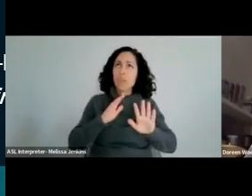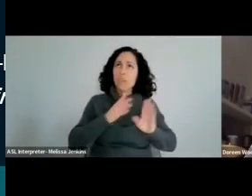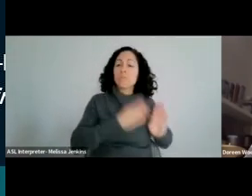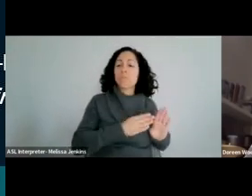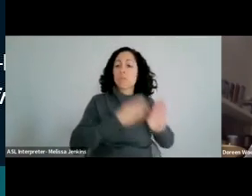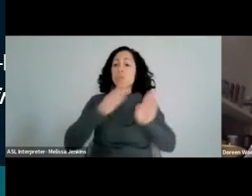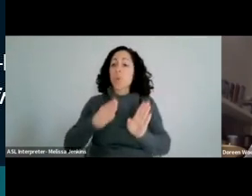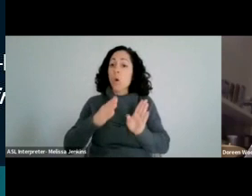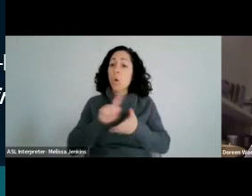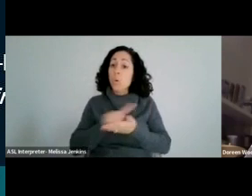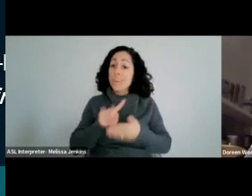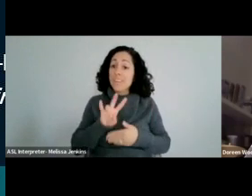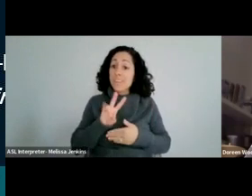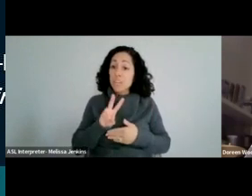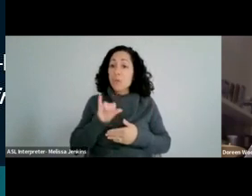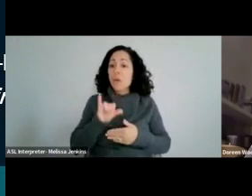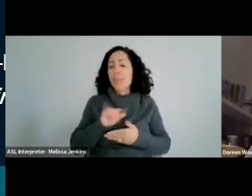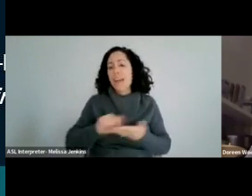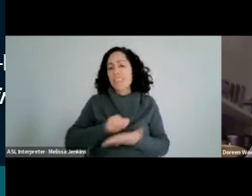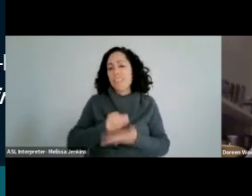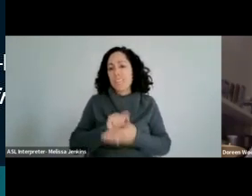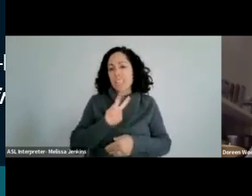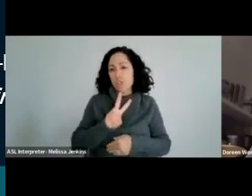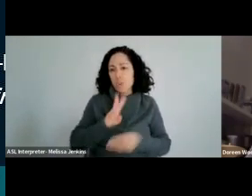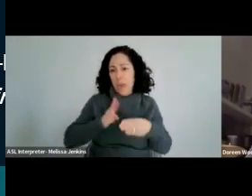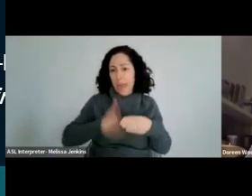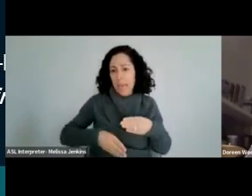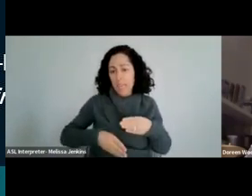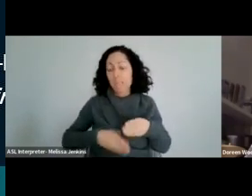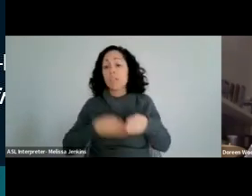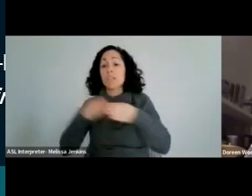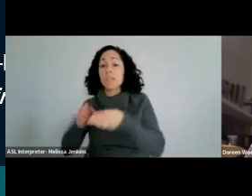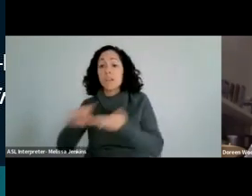a study called "Sirius."